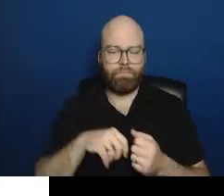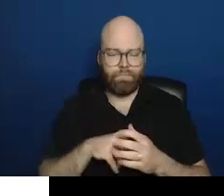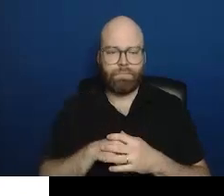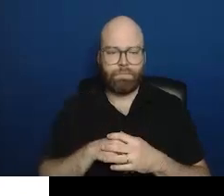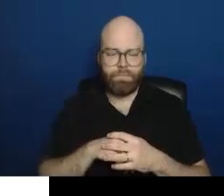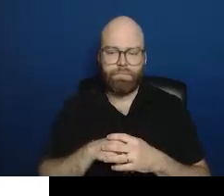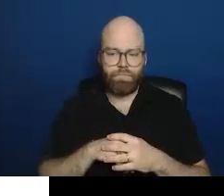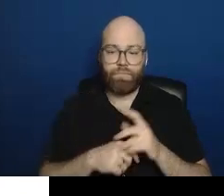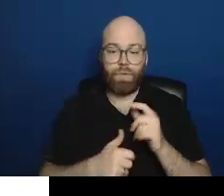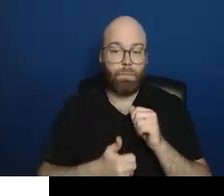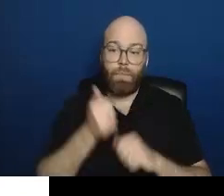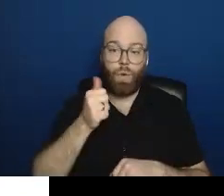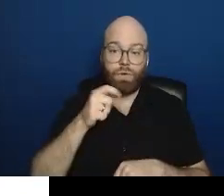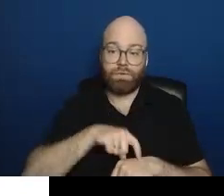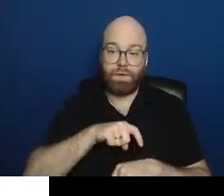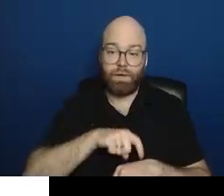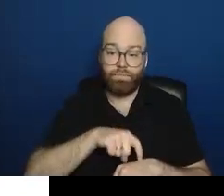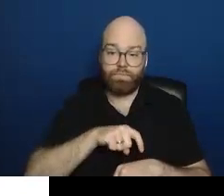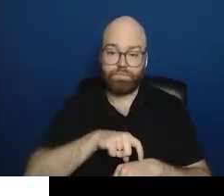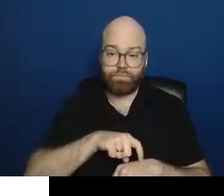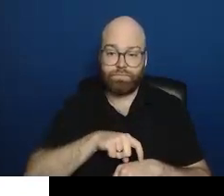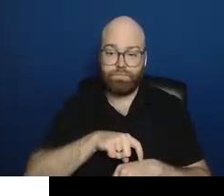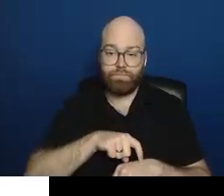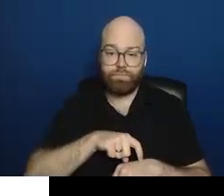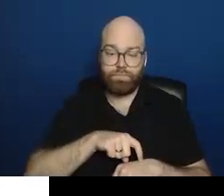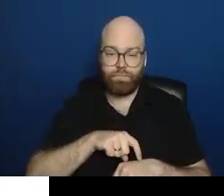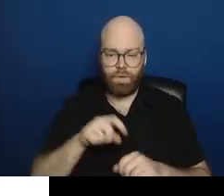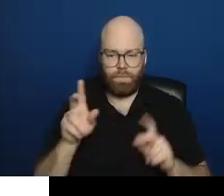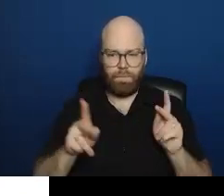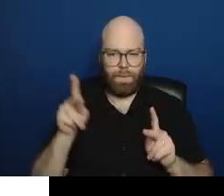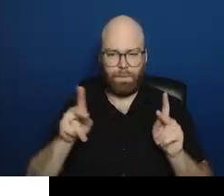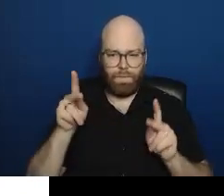Many times people think of the idea of an immigrant as somebody with no status.